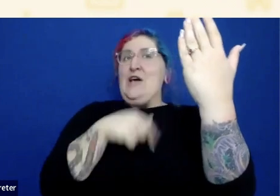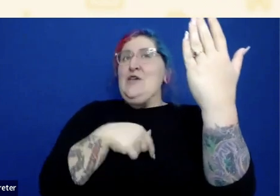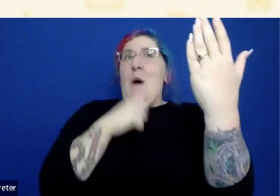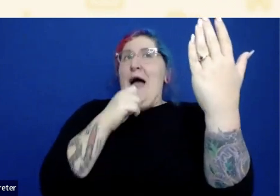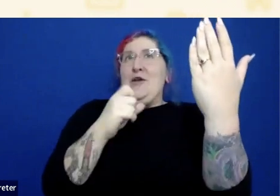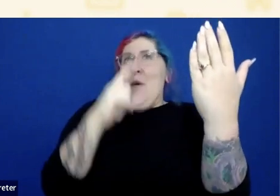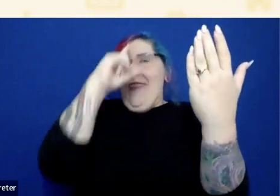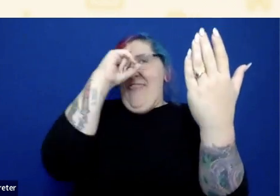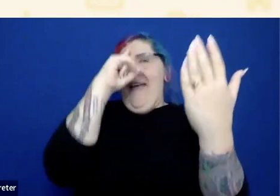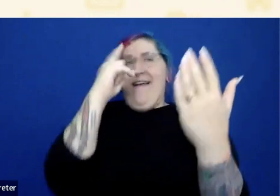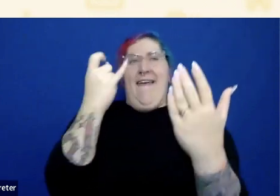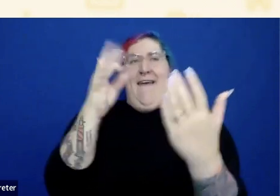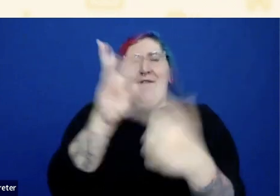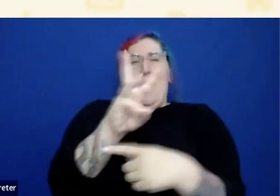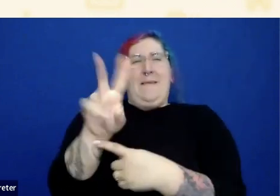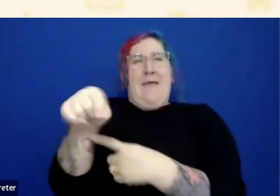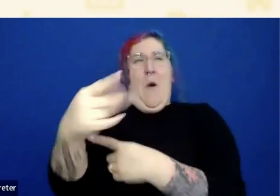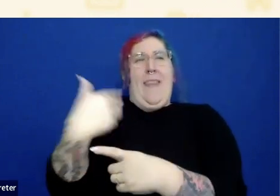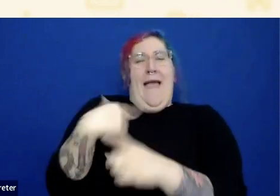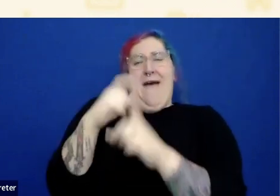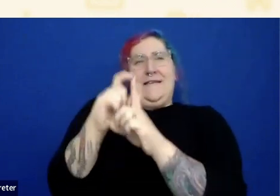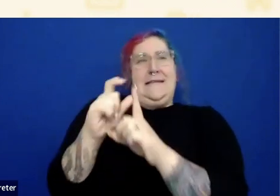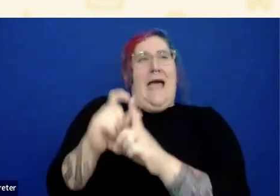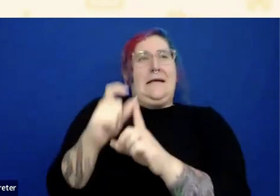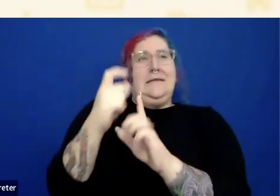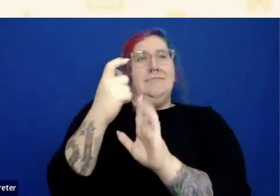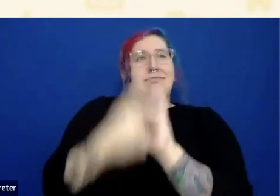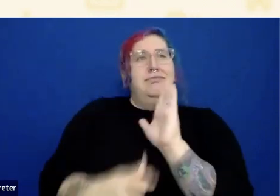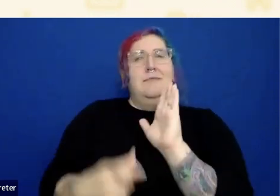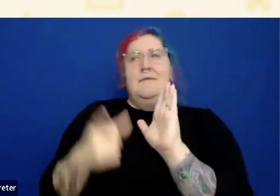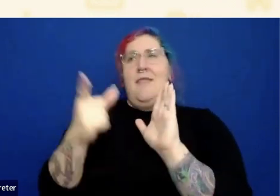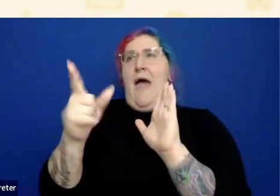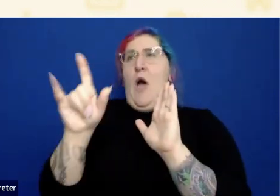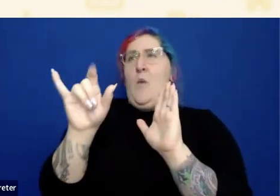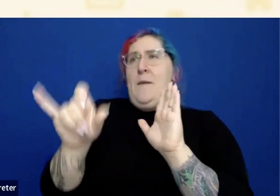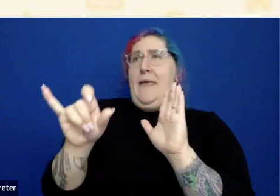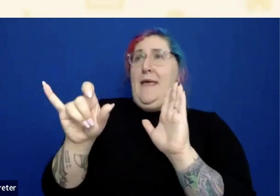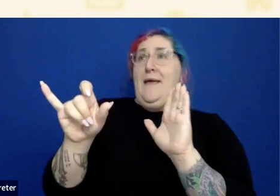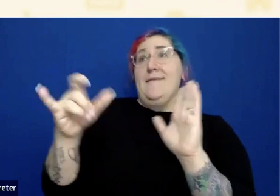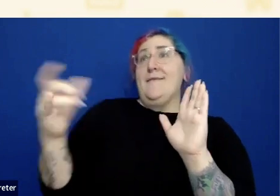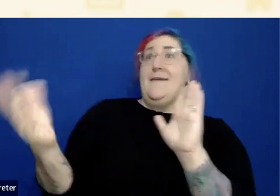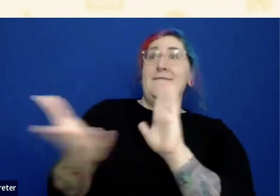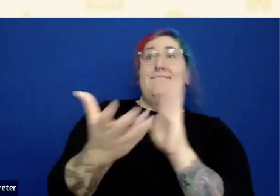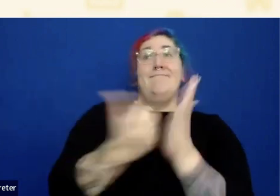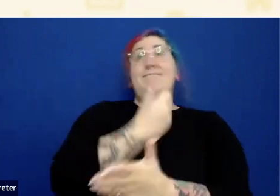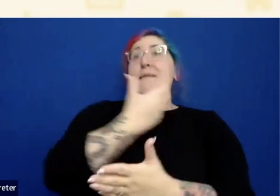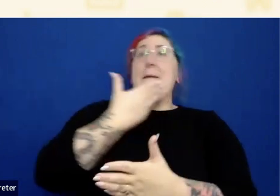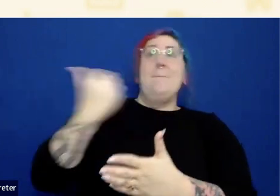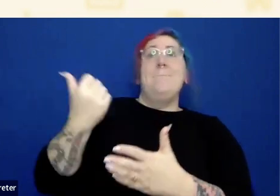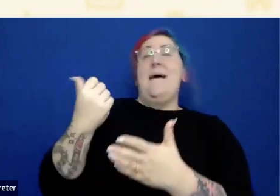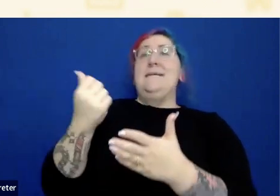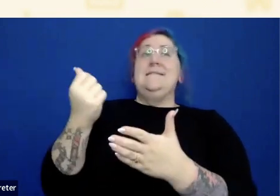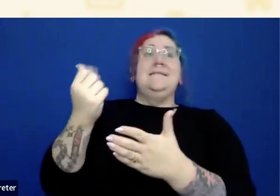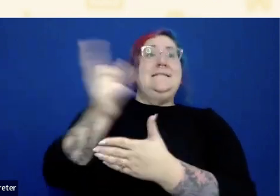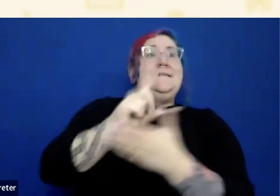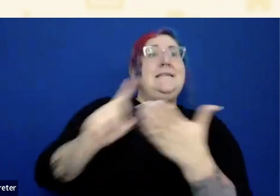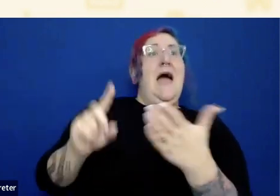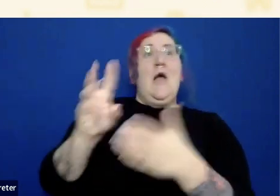in one form would have been flagged as the most designed page.